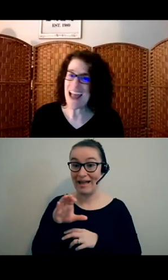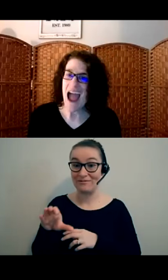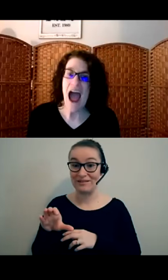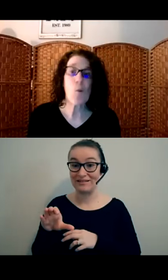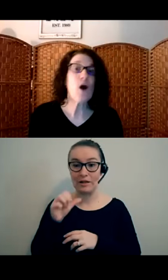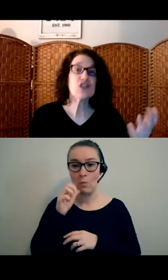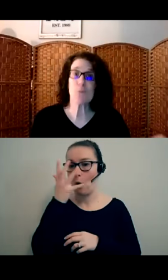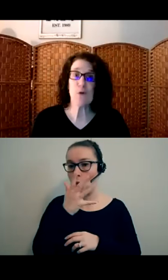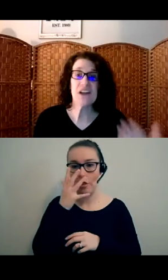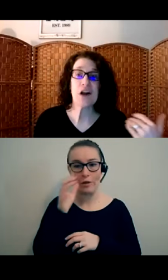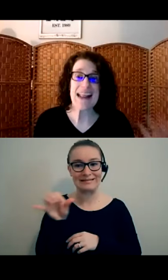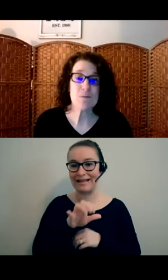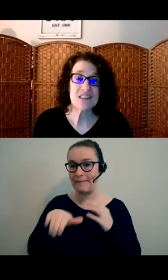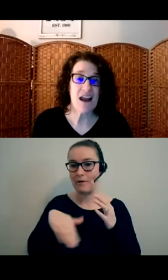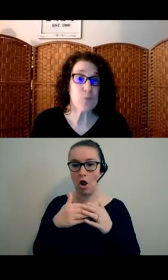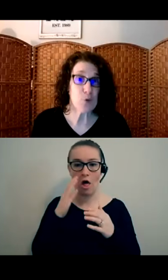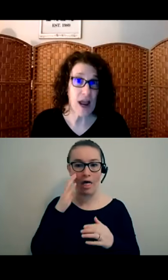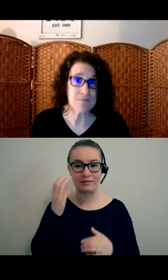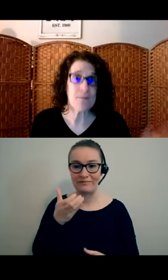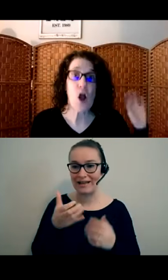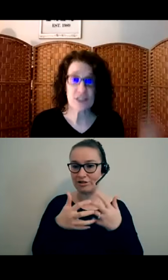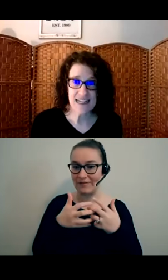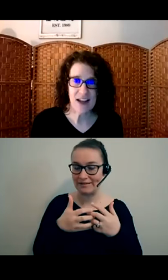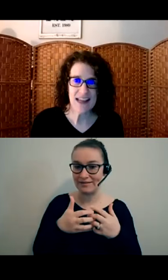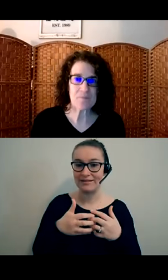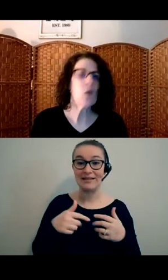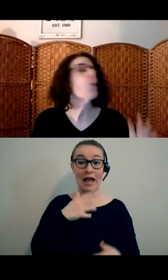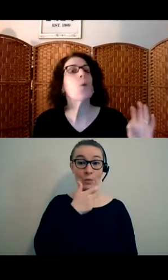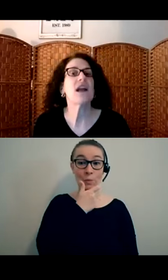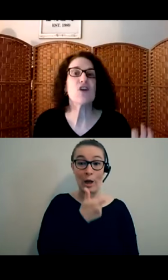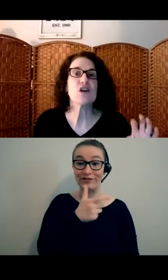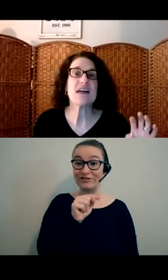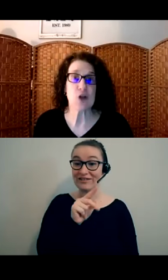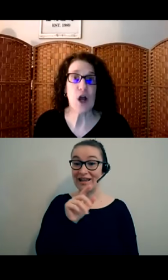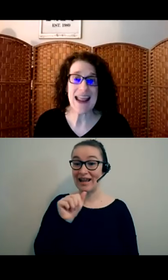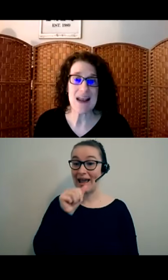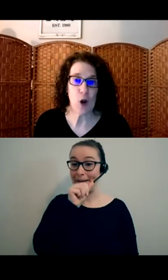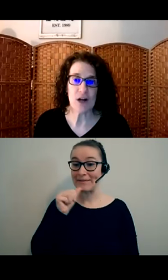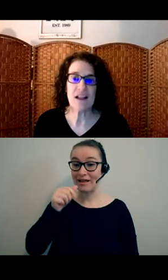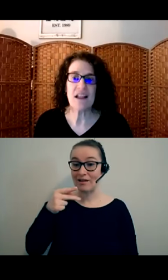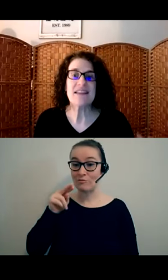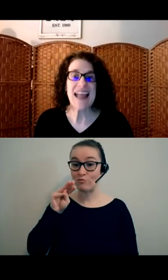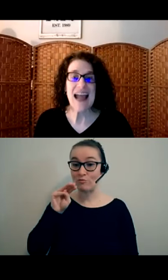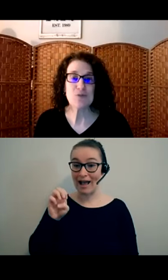I watched a movie on Amazon Prime on TV. Whenever a song came on, the captions